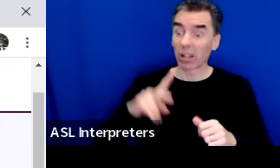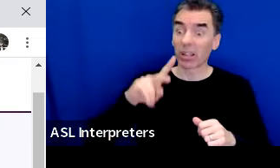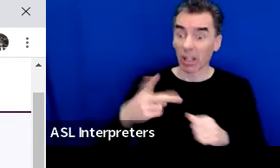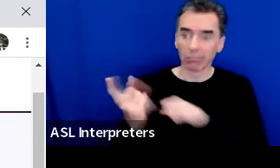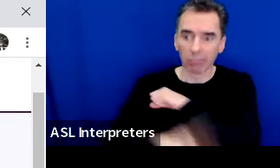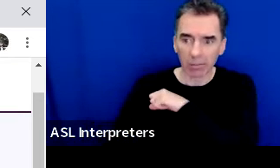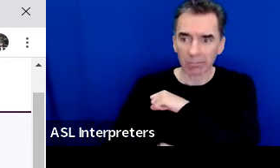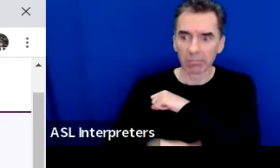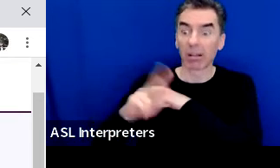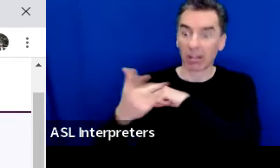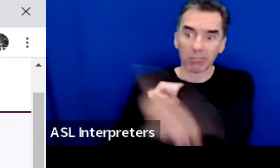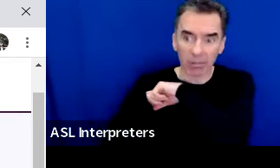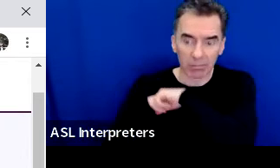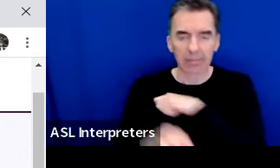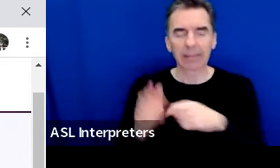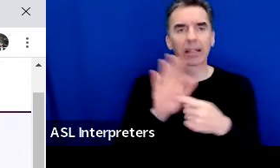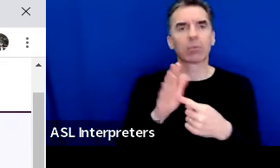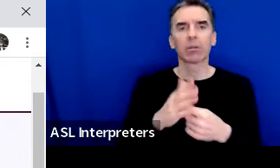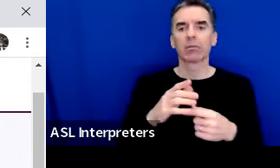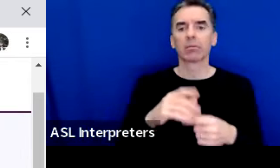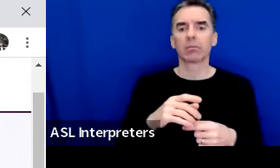20% loss if you have to try it